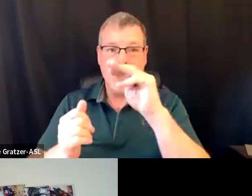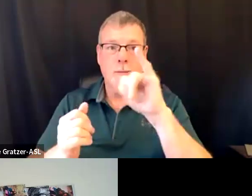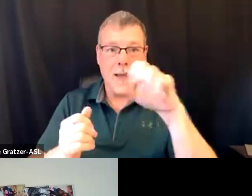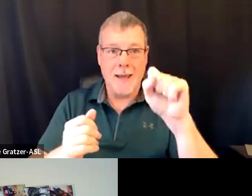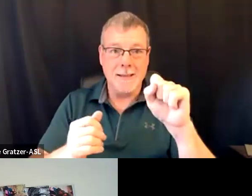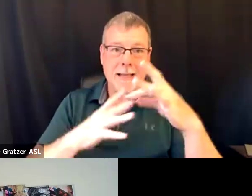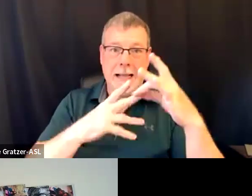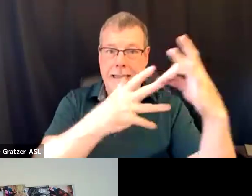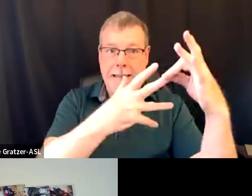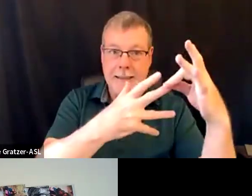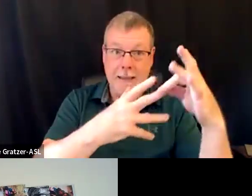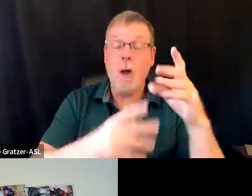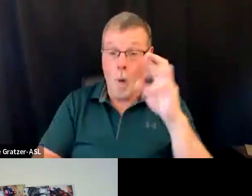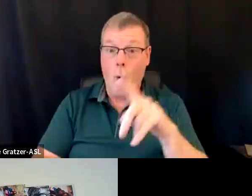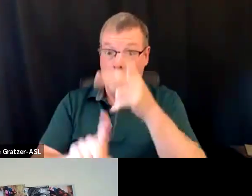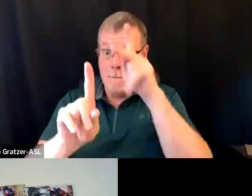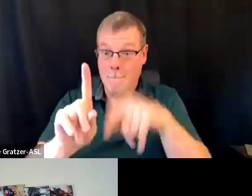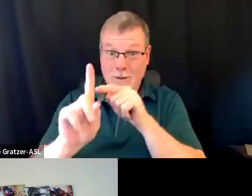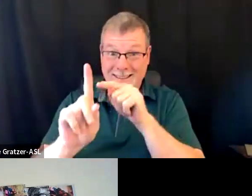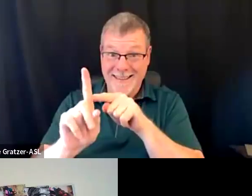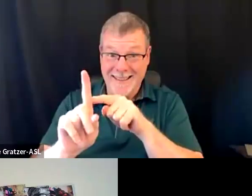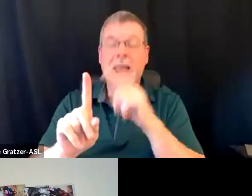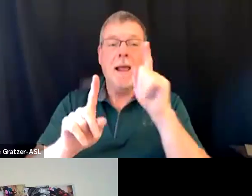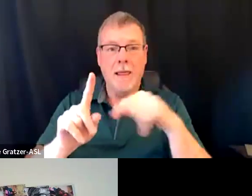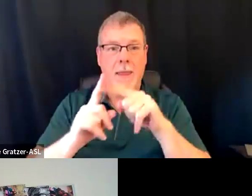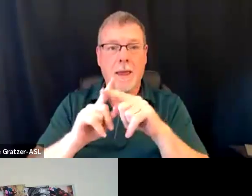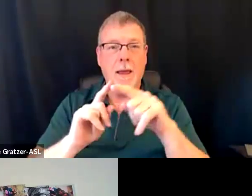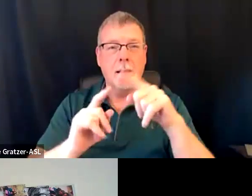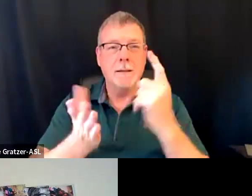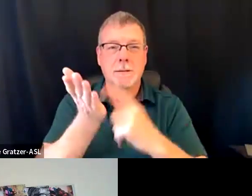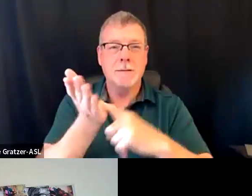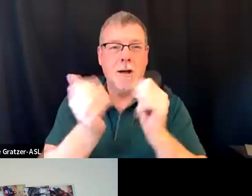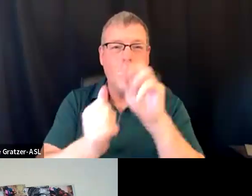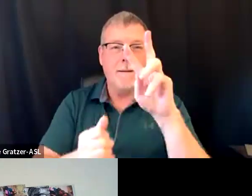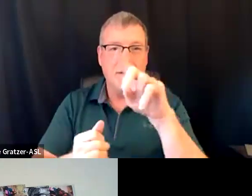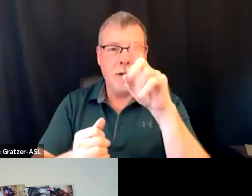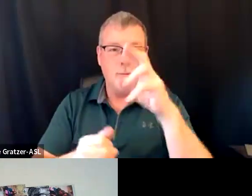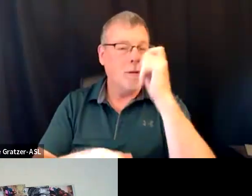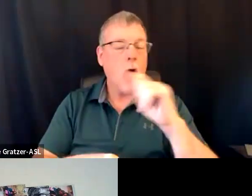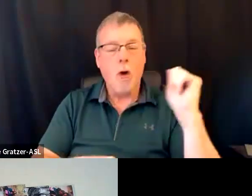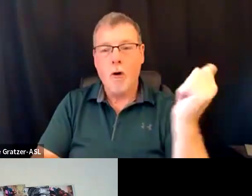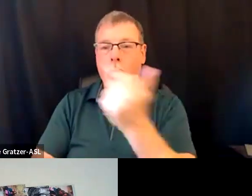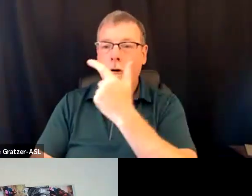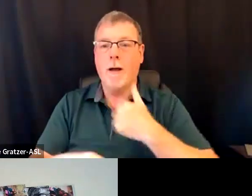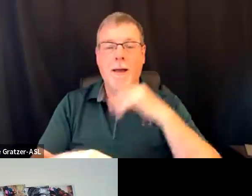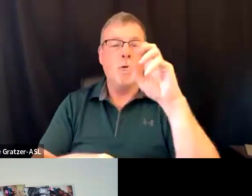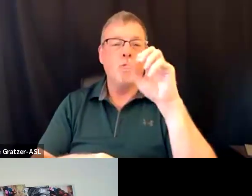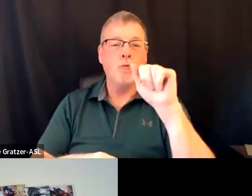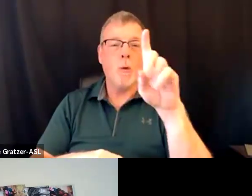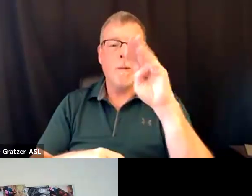or if you are the HMIS lead, a discussion with the vendor, 'cause they all have these like roadmaps that they work from to improve upon their systems